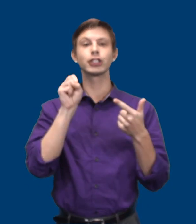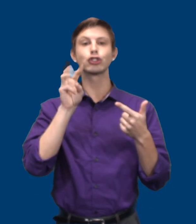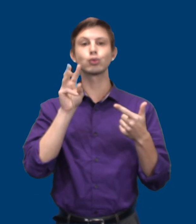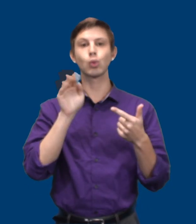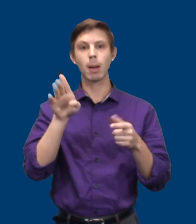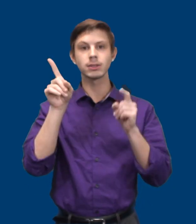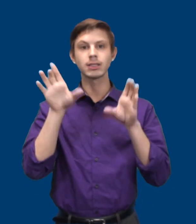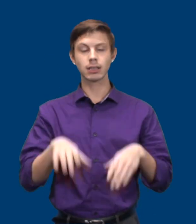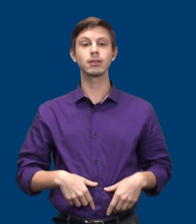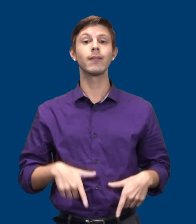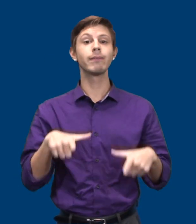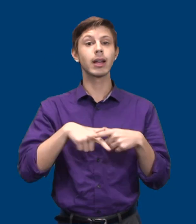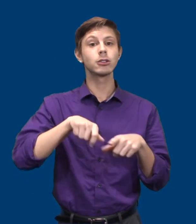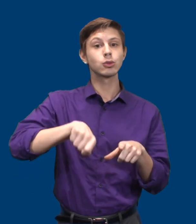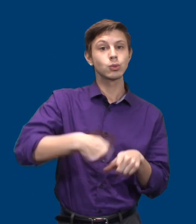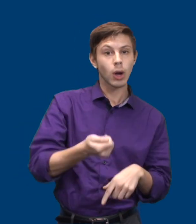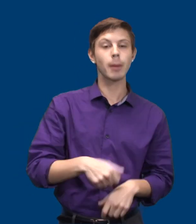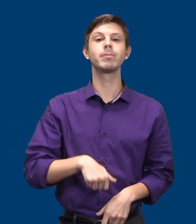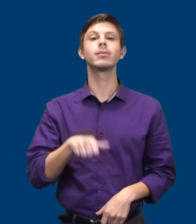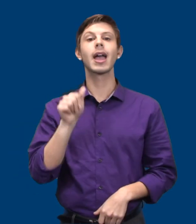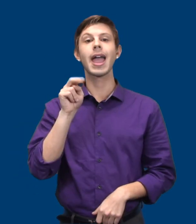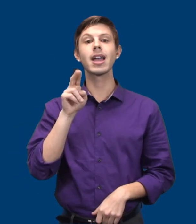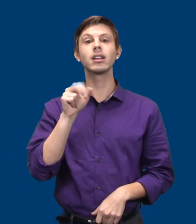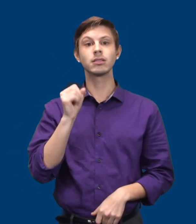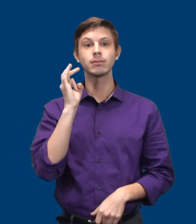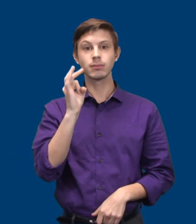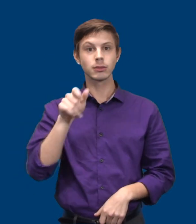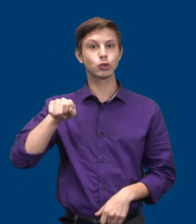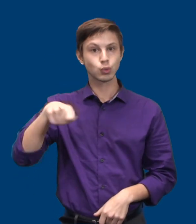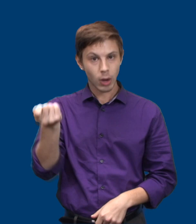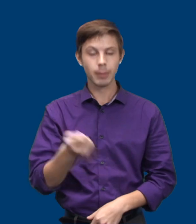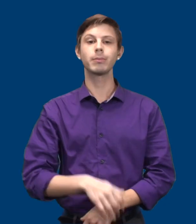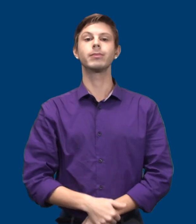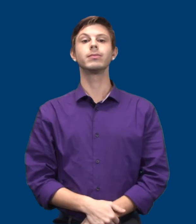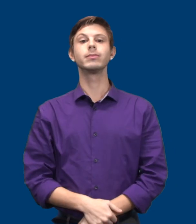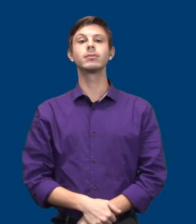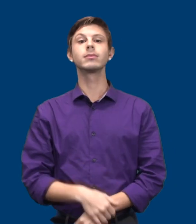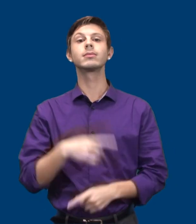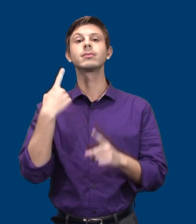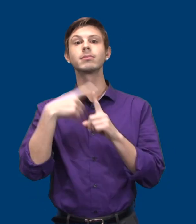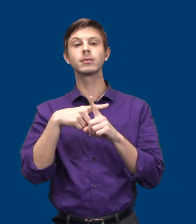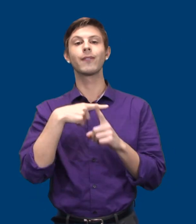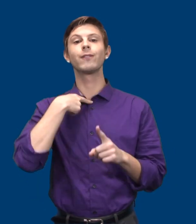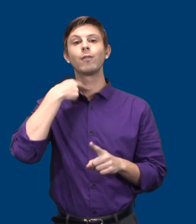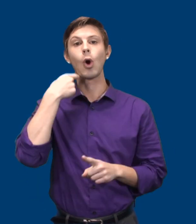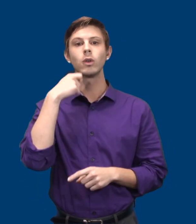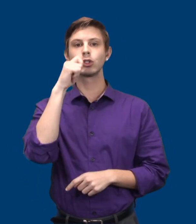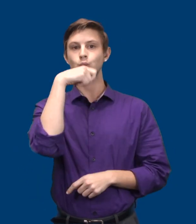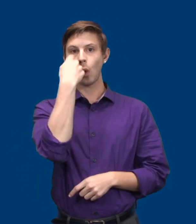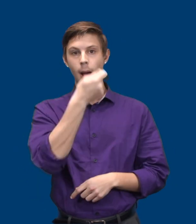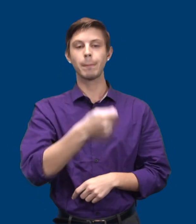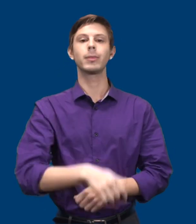swab test of the affected area (vagina, anus, or throat).